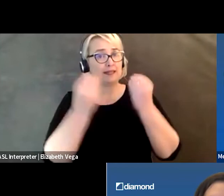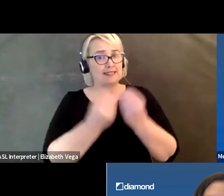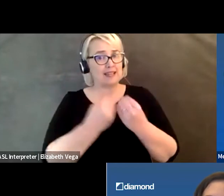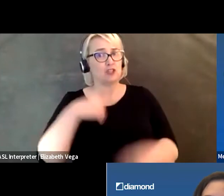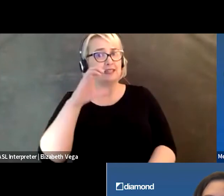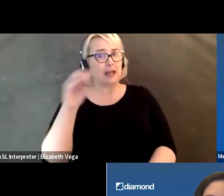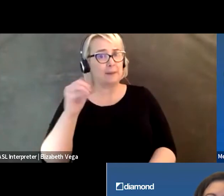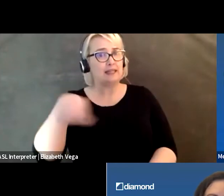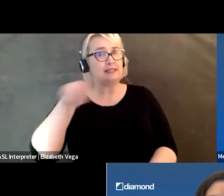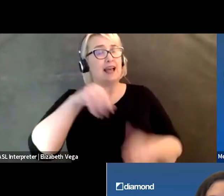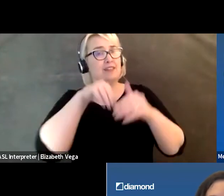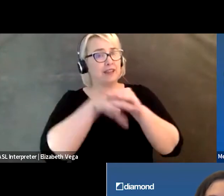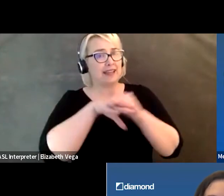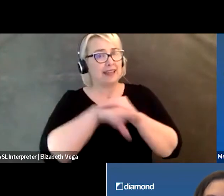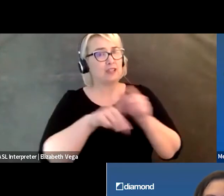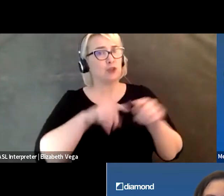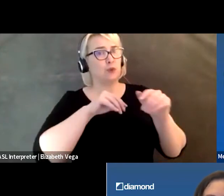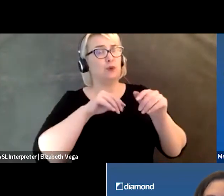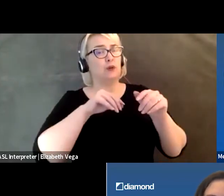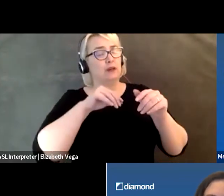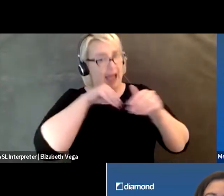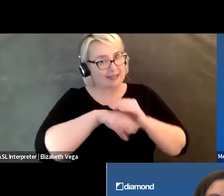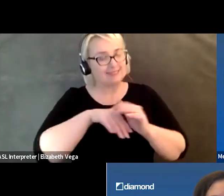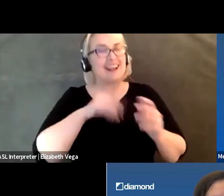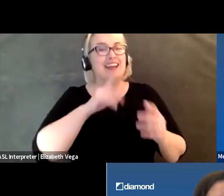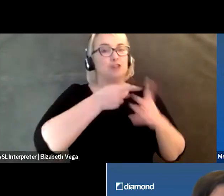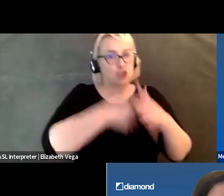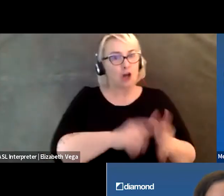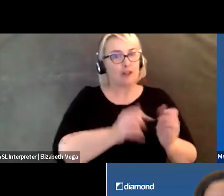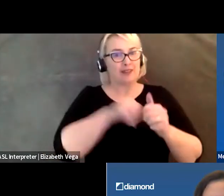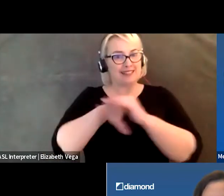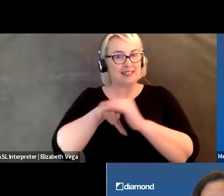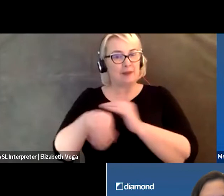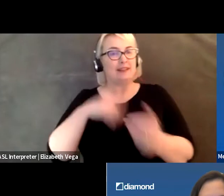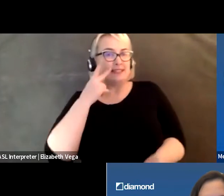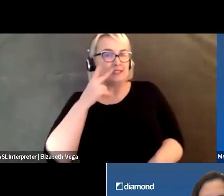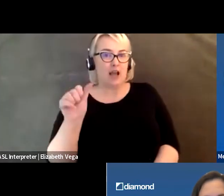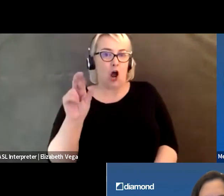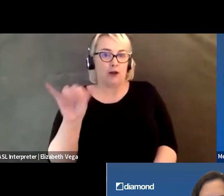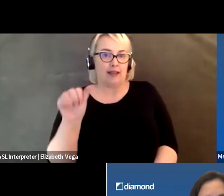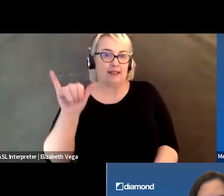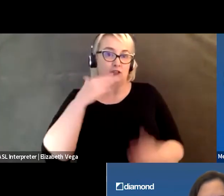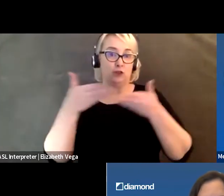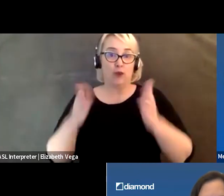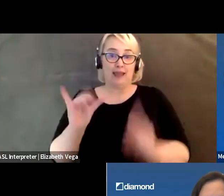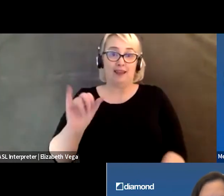They they obviously, based on our testing are using it incorrectly.